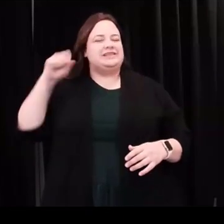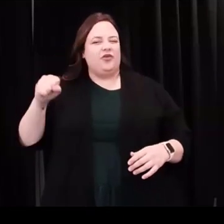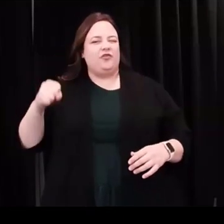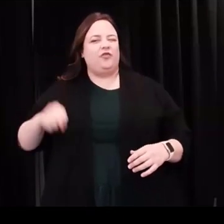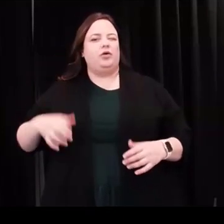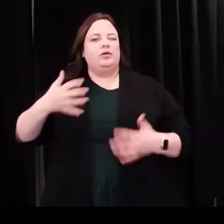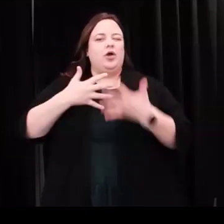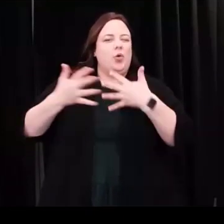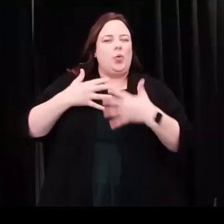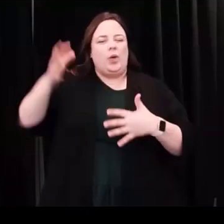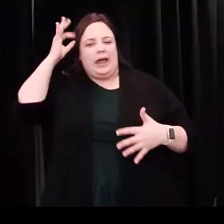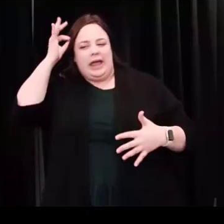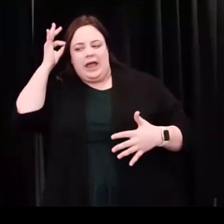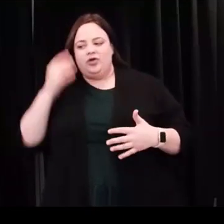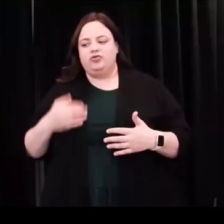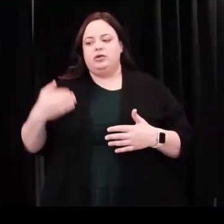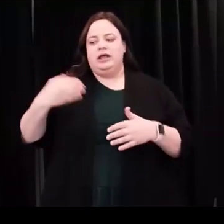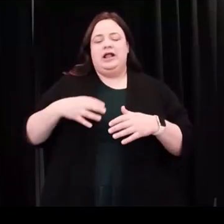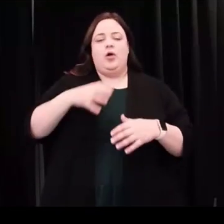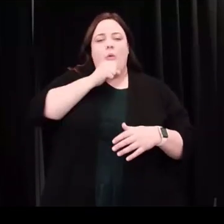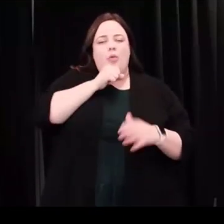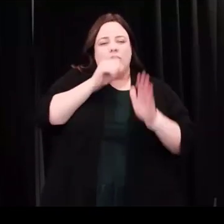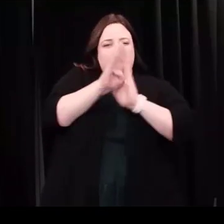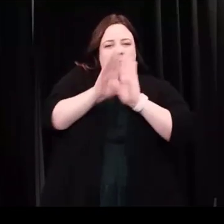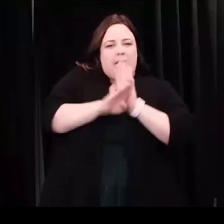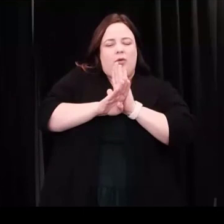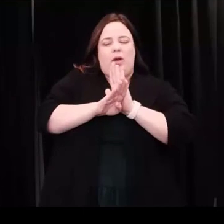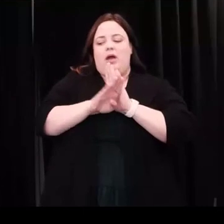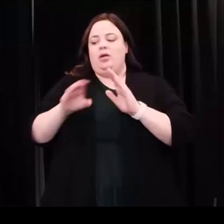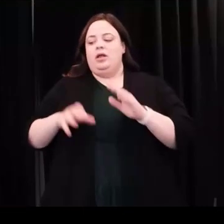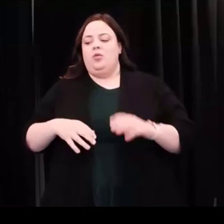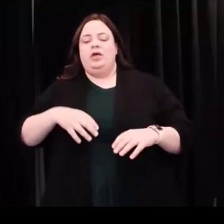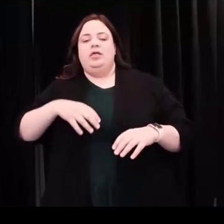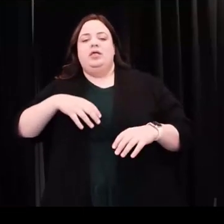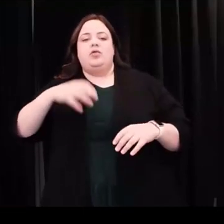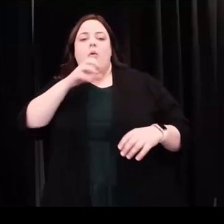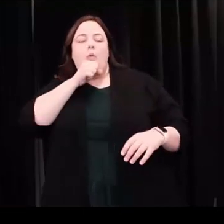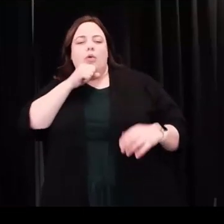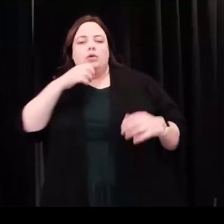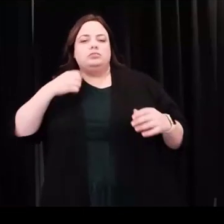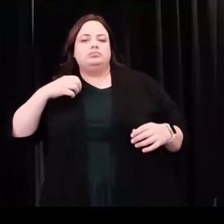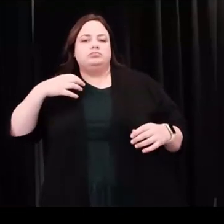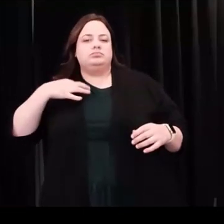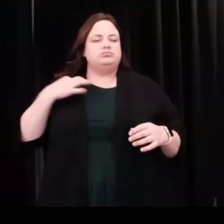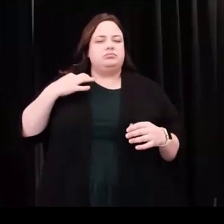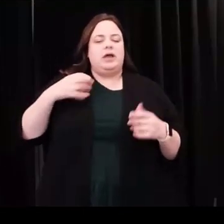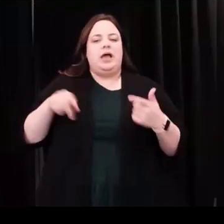background and some sort of foofy purse pet dog. I don't know what kind of dog that is,